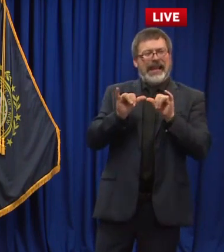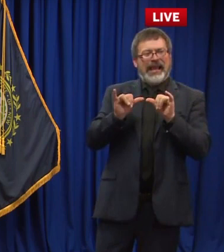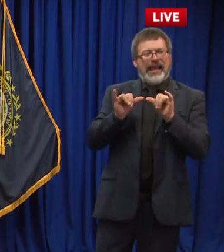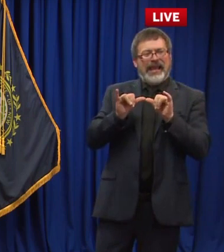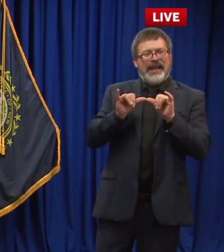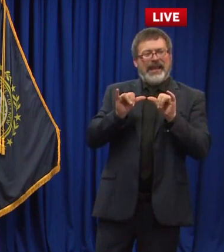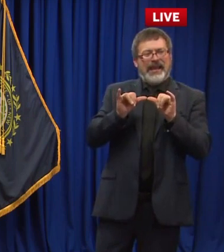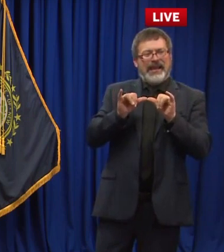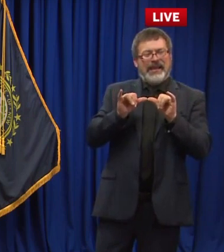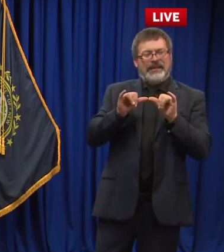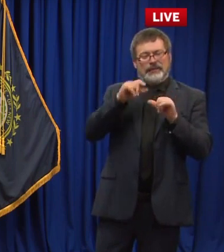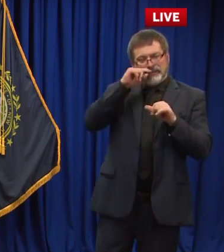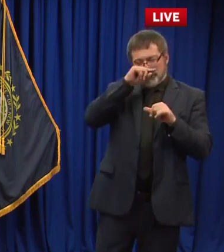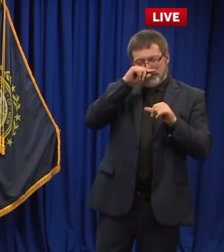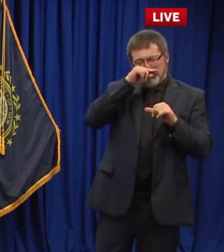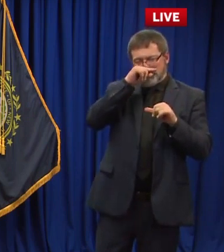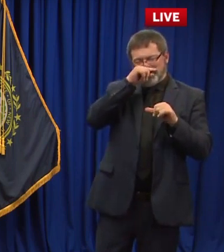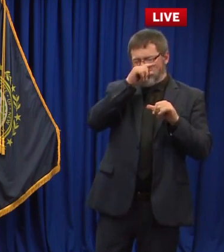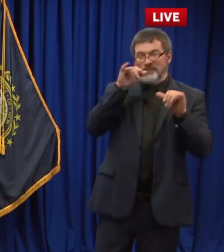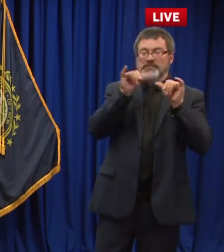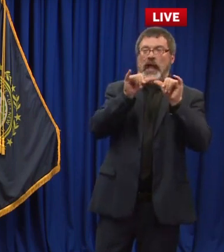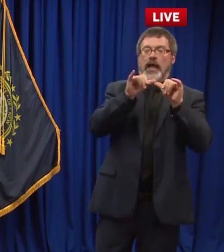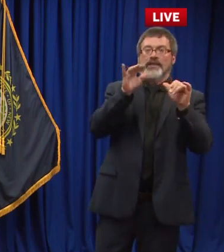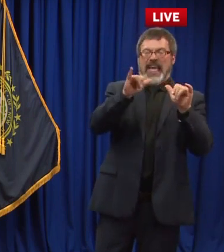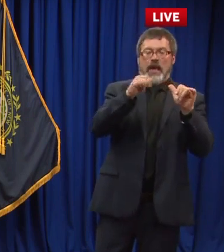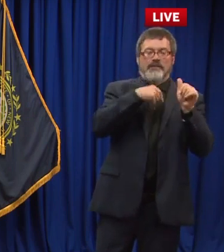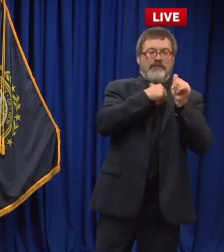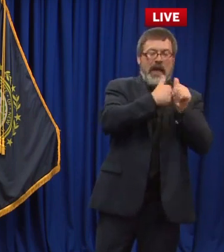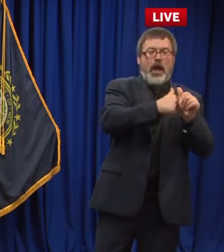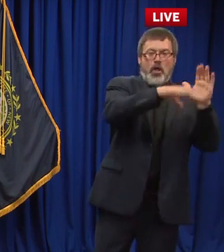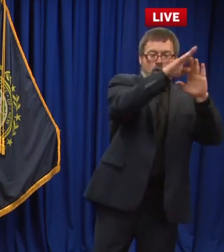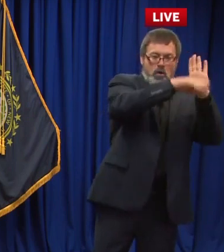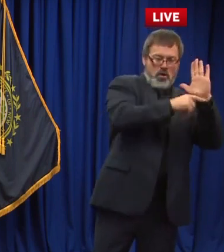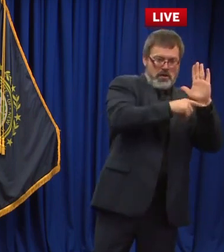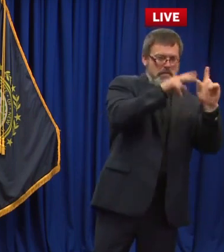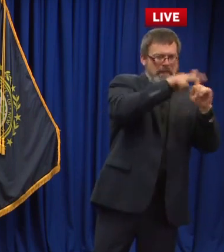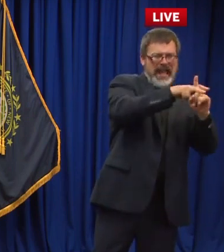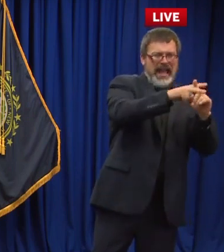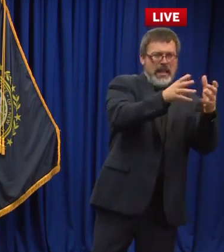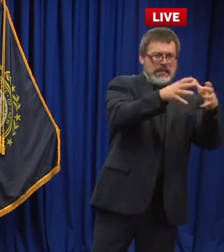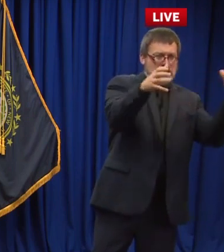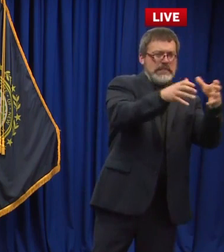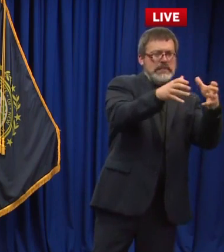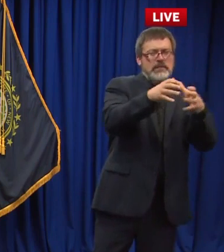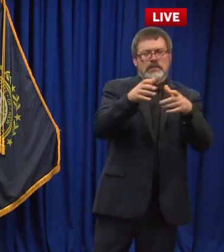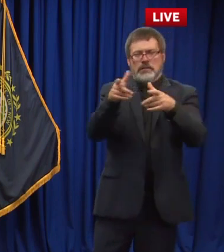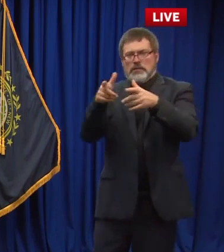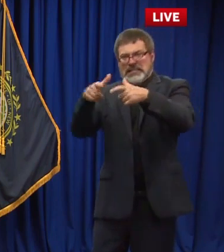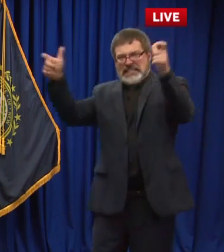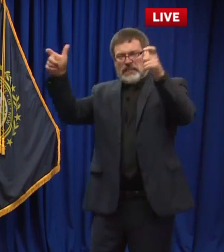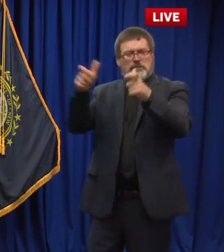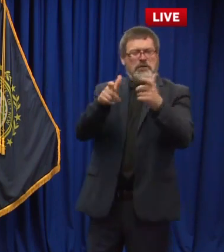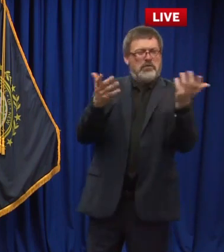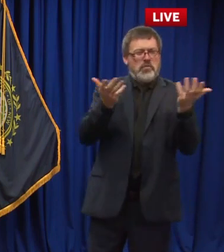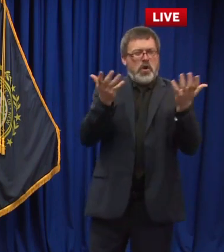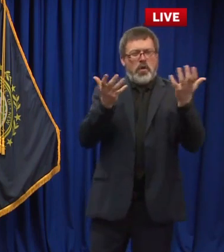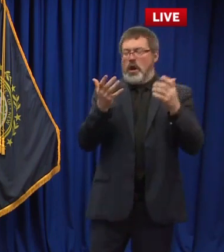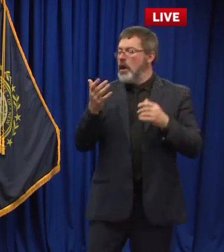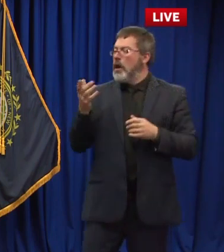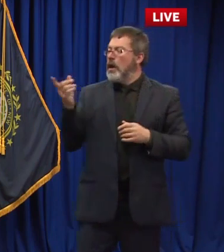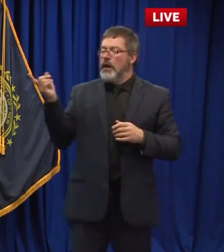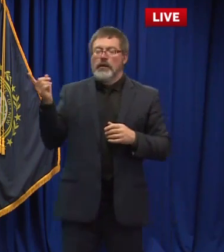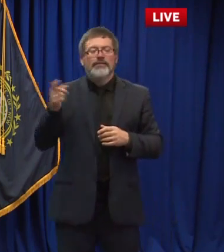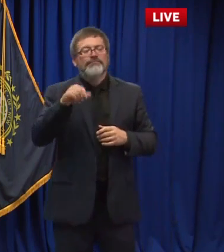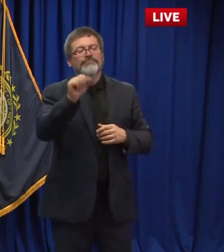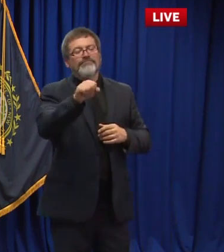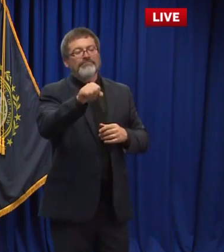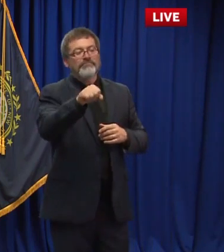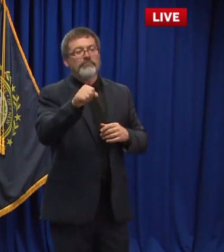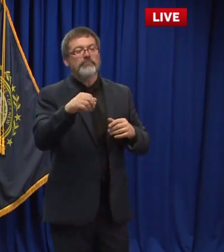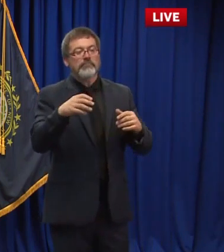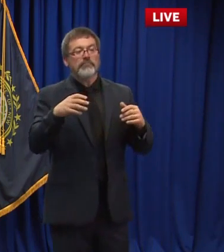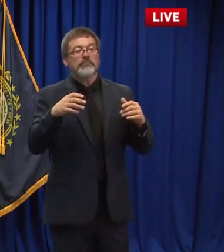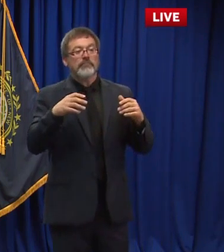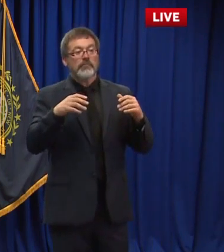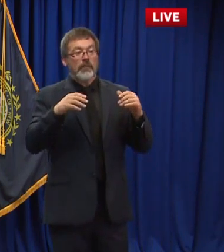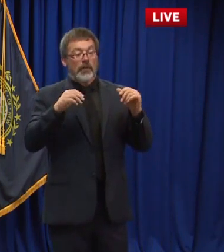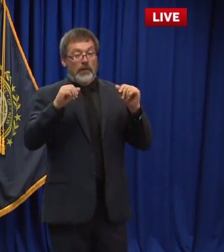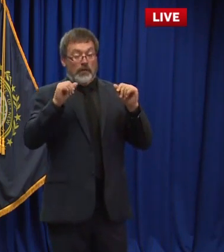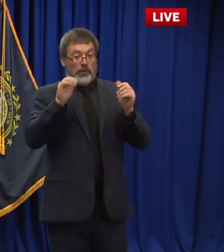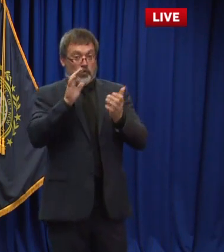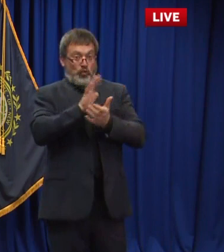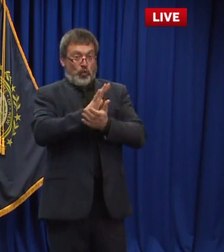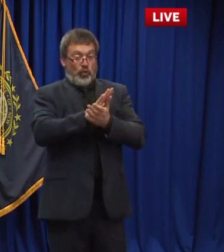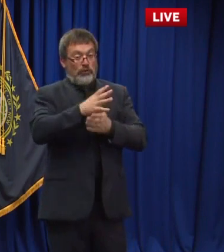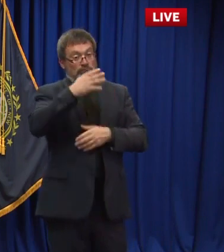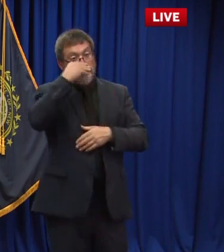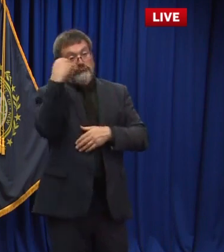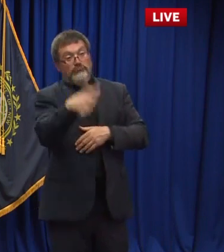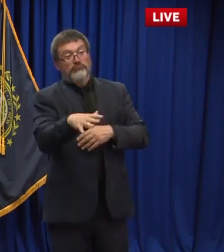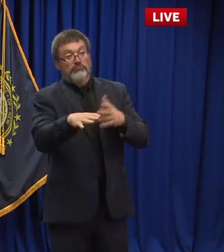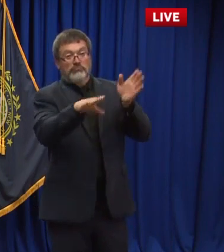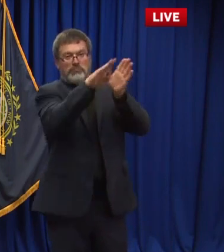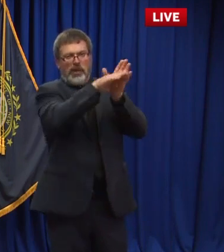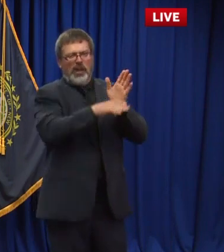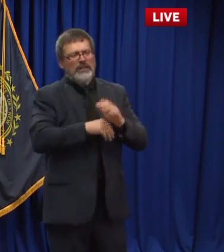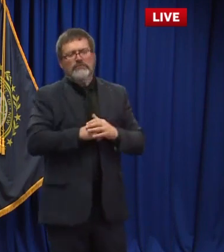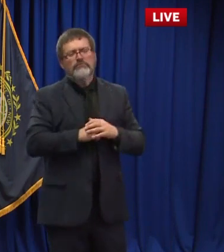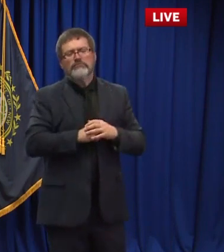WHAT PREVENTS THE CROYDON SCHOOL BOARD FROM DECIDING THEY DON’T WANT ANYTHING TO DO WITH THIS DOCUMENT AND THEY ARE GOING TO DO THEIR OWN THING?